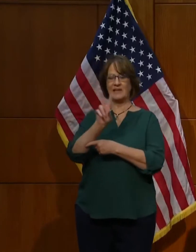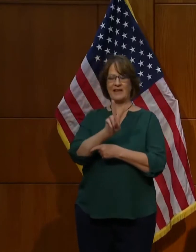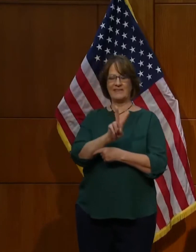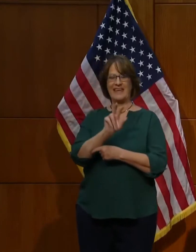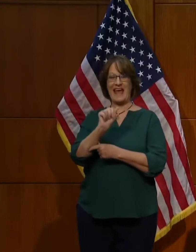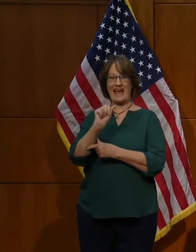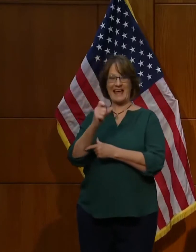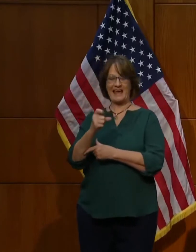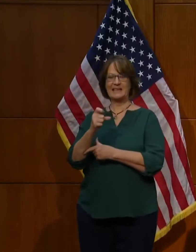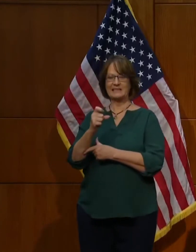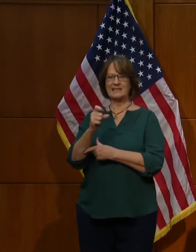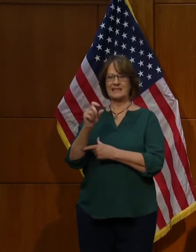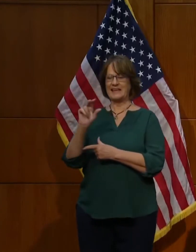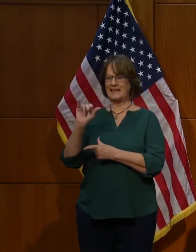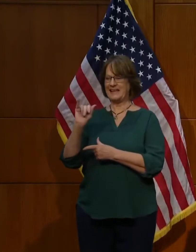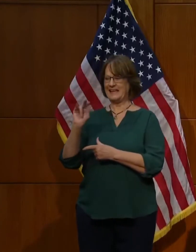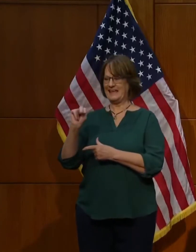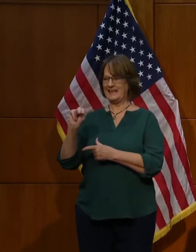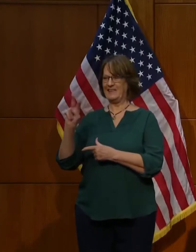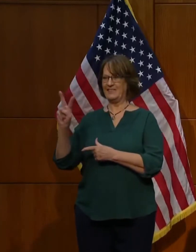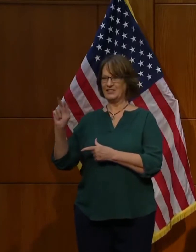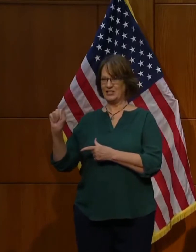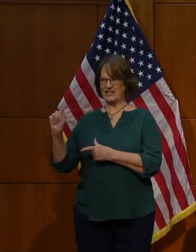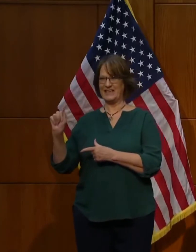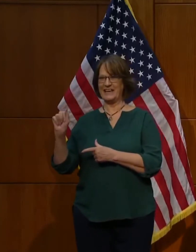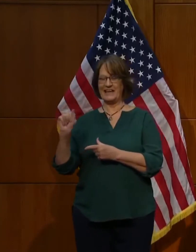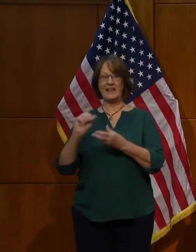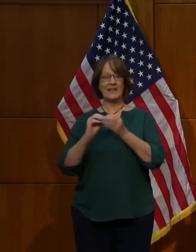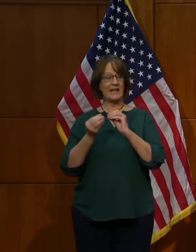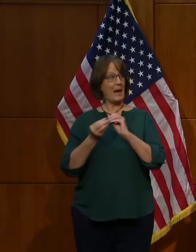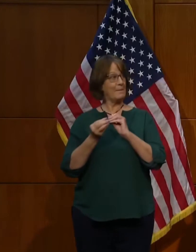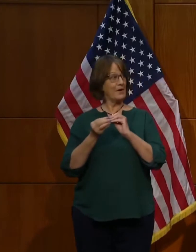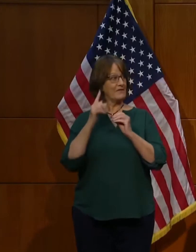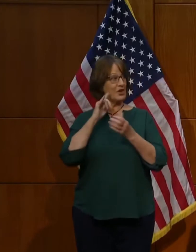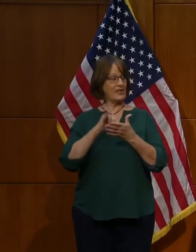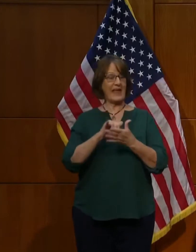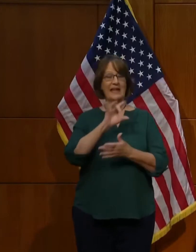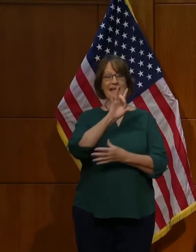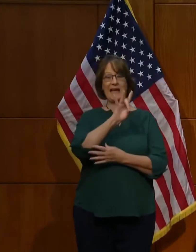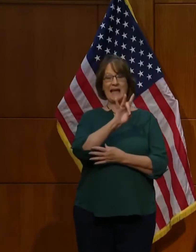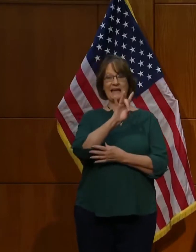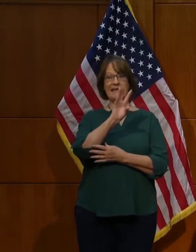in Virginia and the number for that